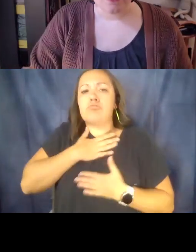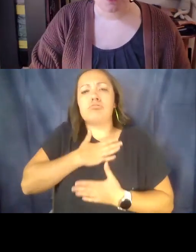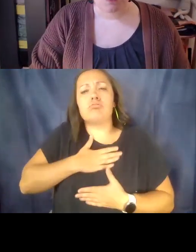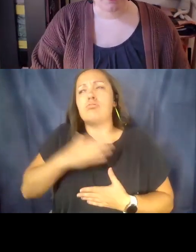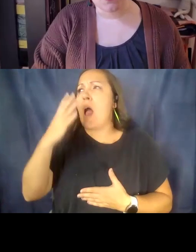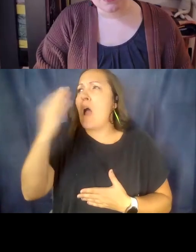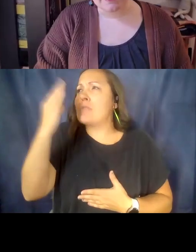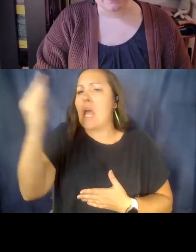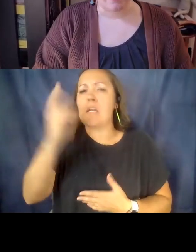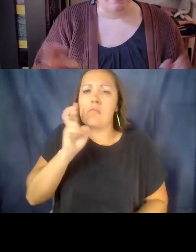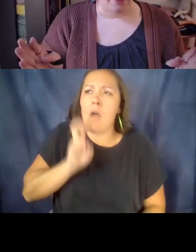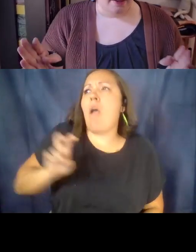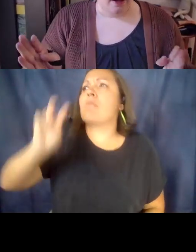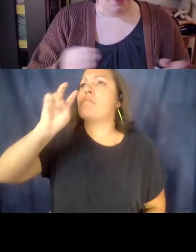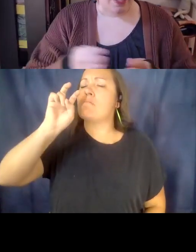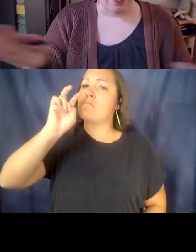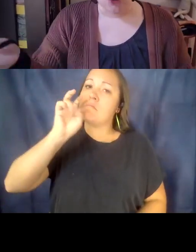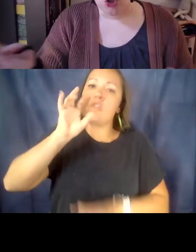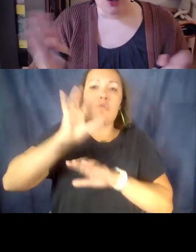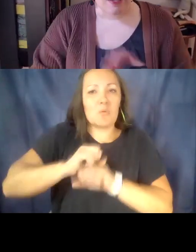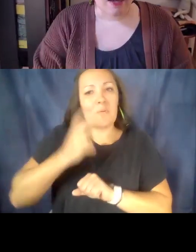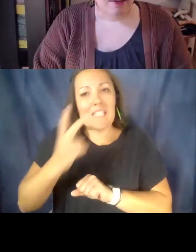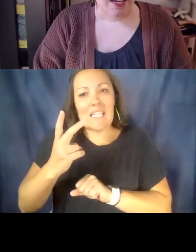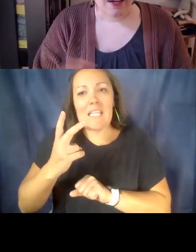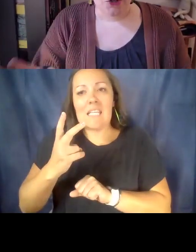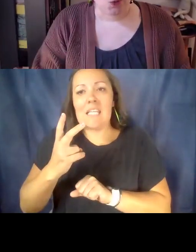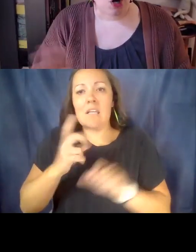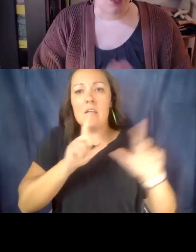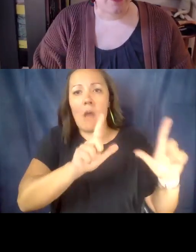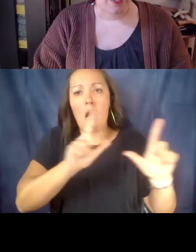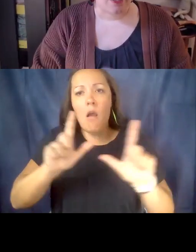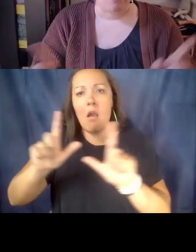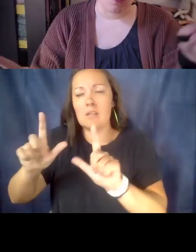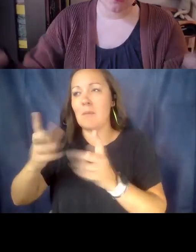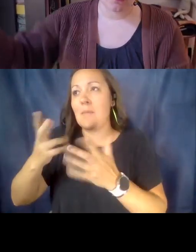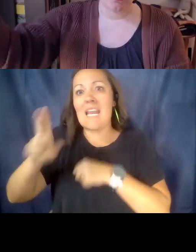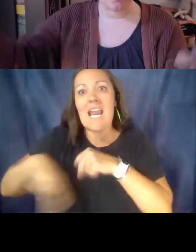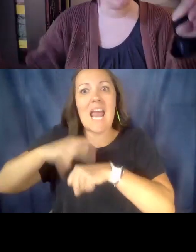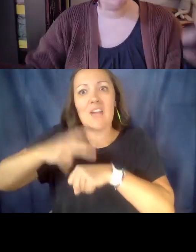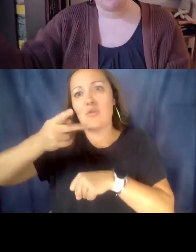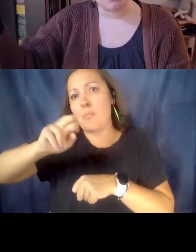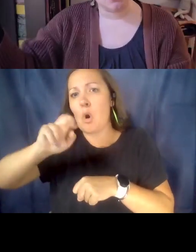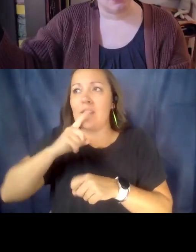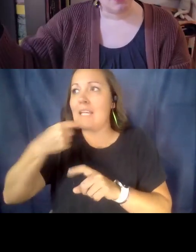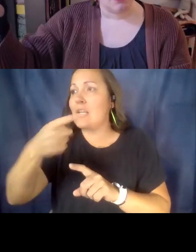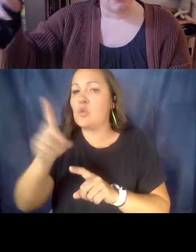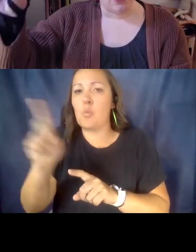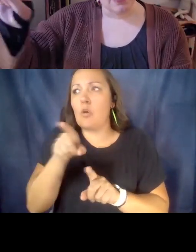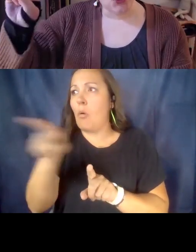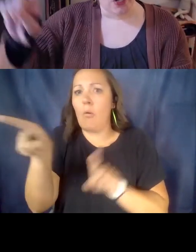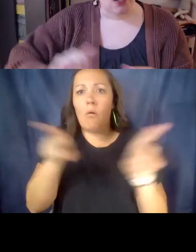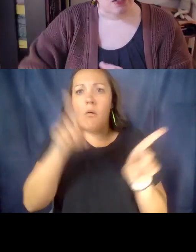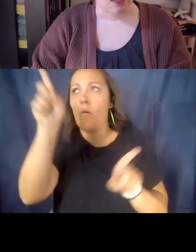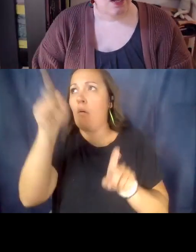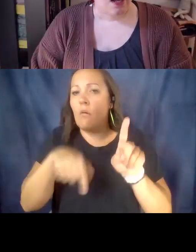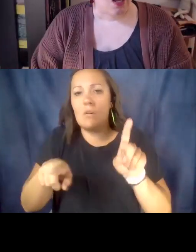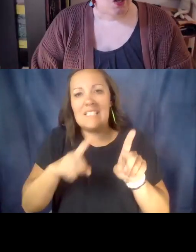you are used to used to seeing signage that points you in the direction of different hiking trails,